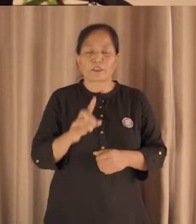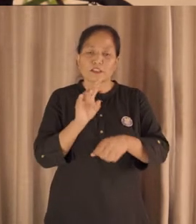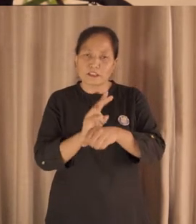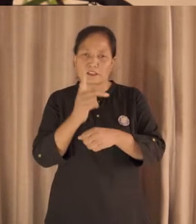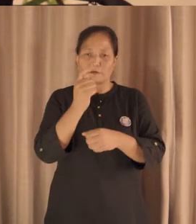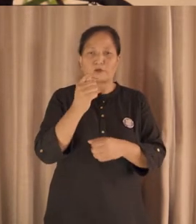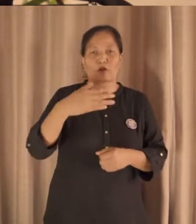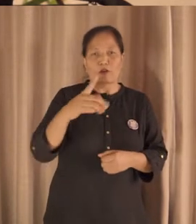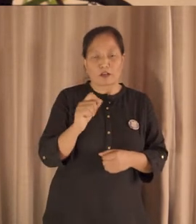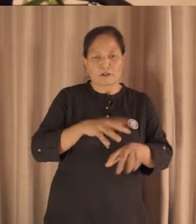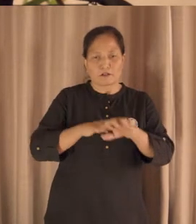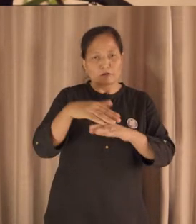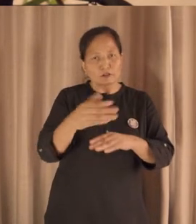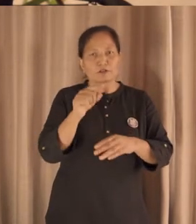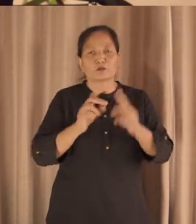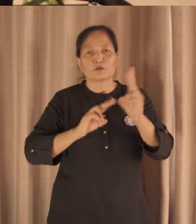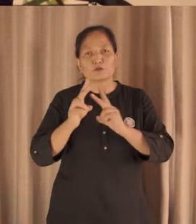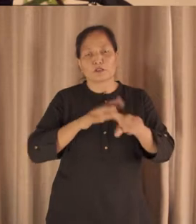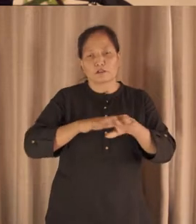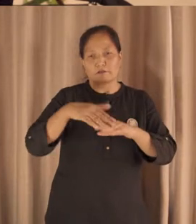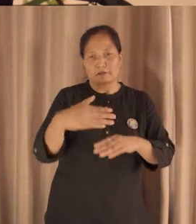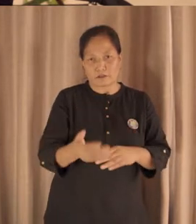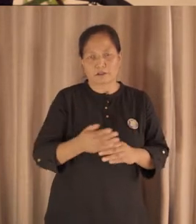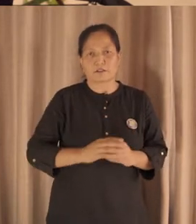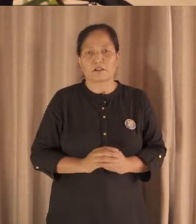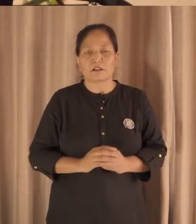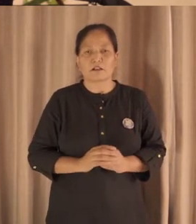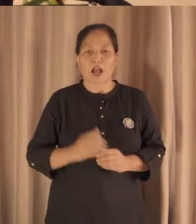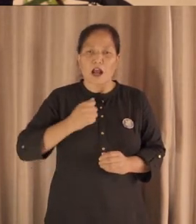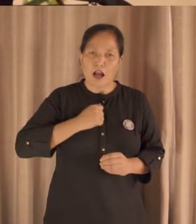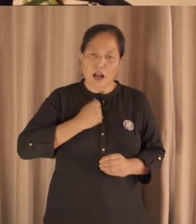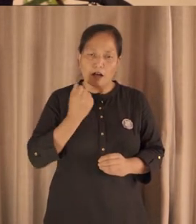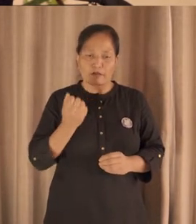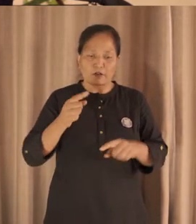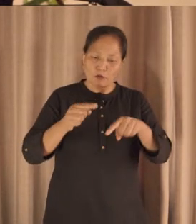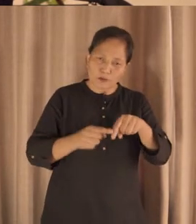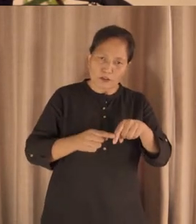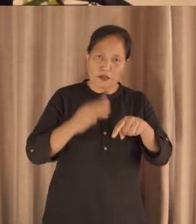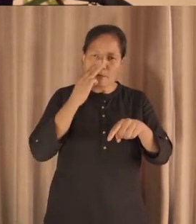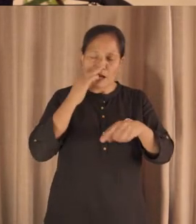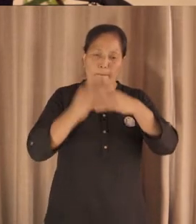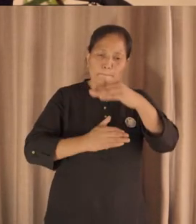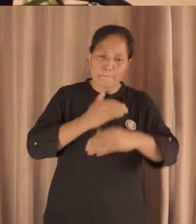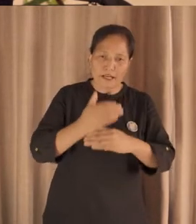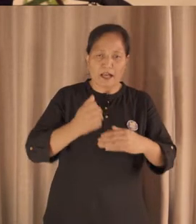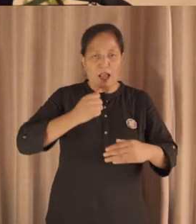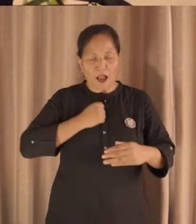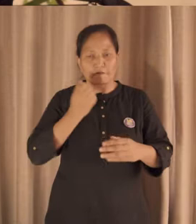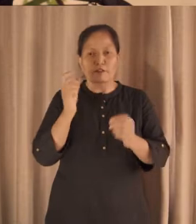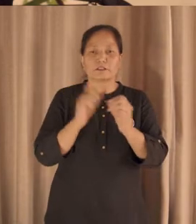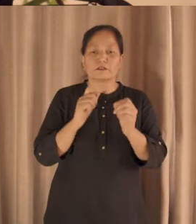question has not been raised out of nowhere. The way Rana regime commissioned and categorized